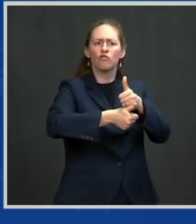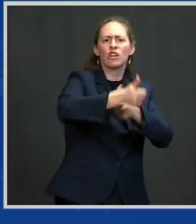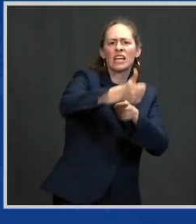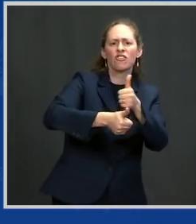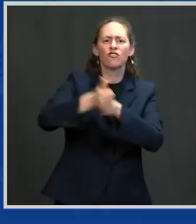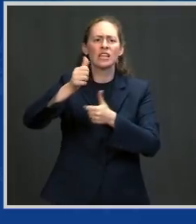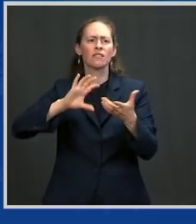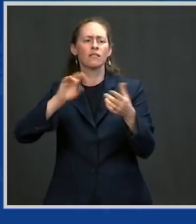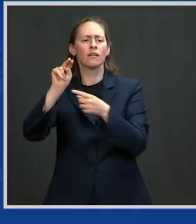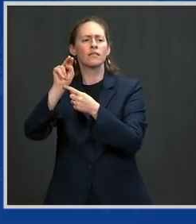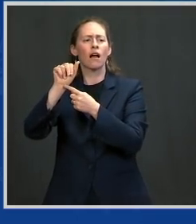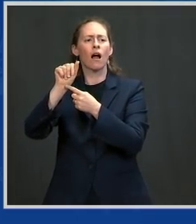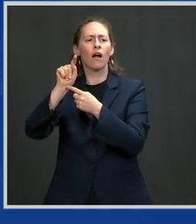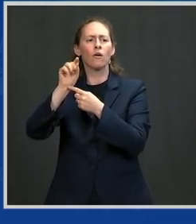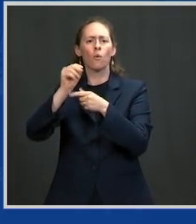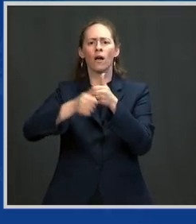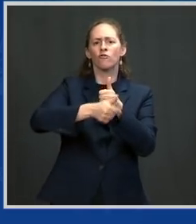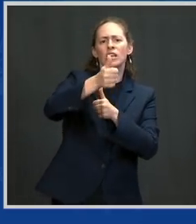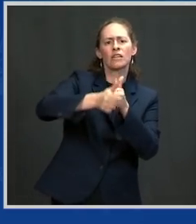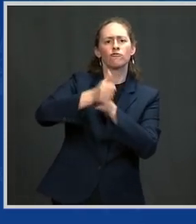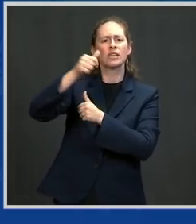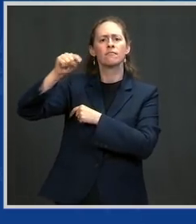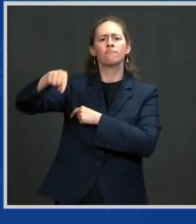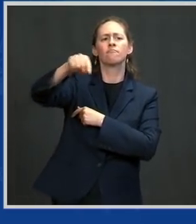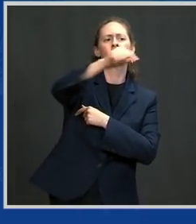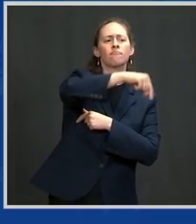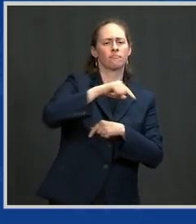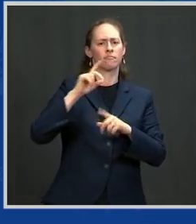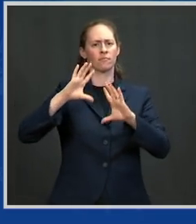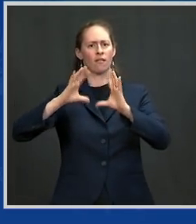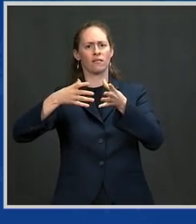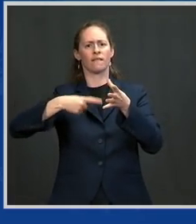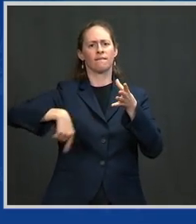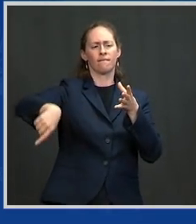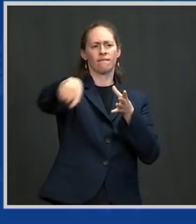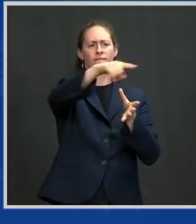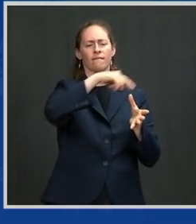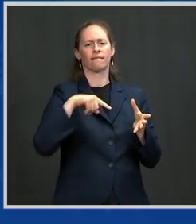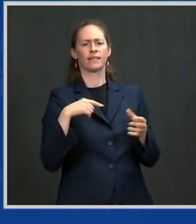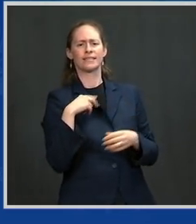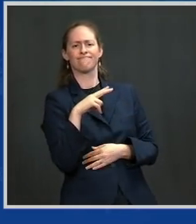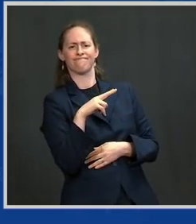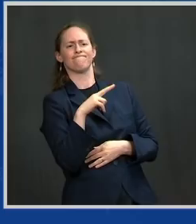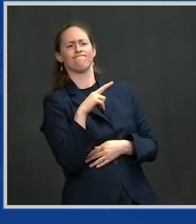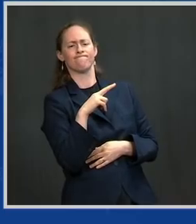That's why I met with the Bucharest 9 -- the eastern flank allies -- in advance of this summit.